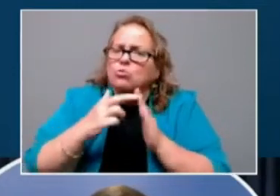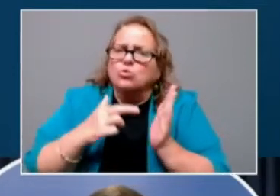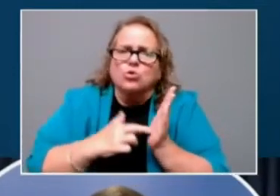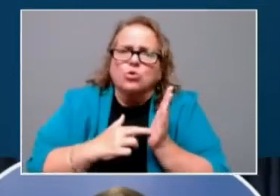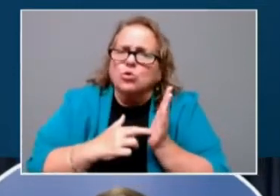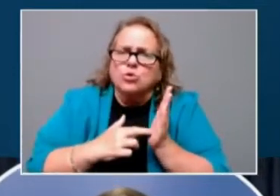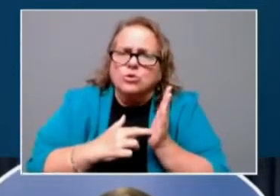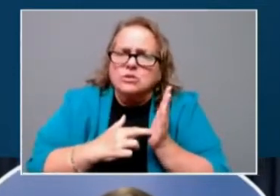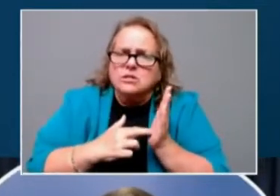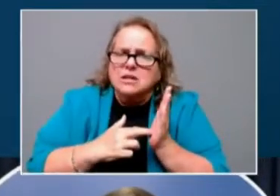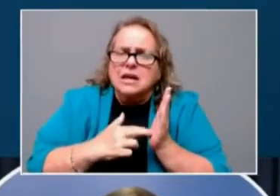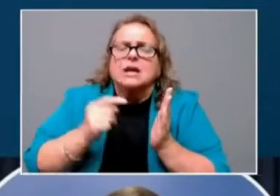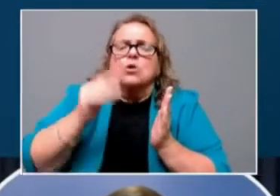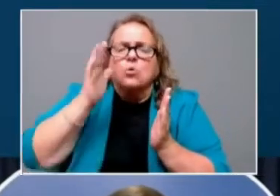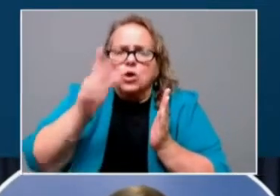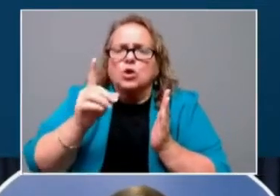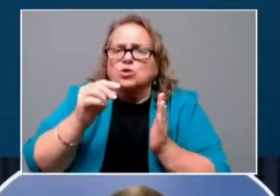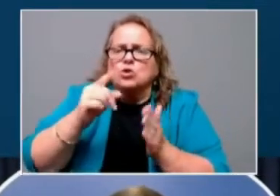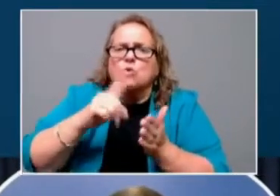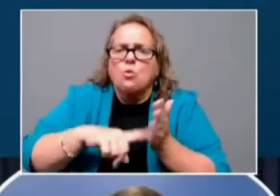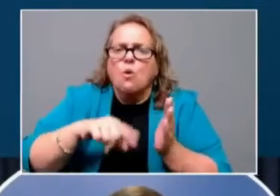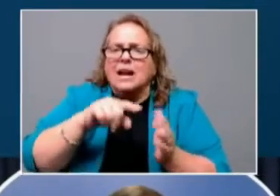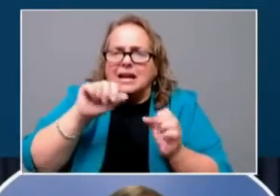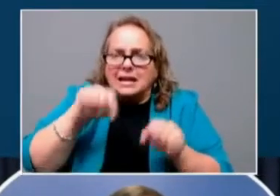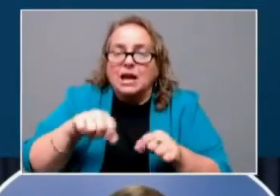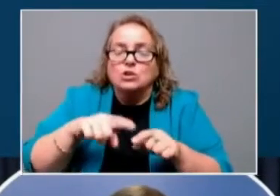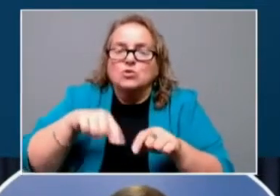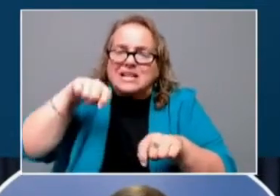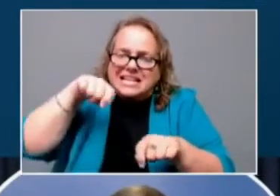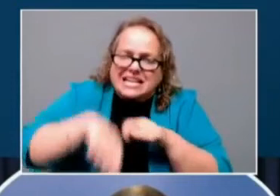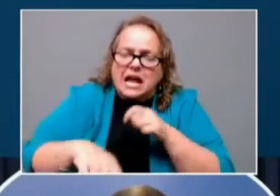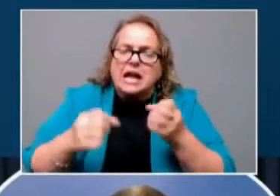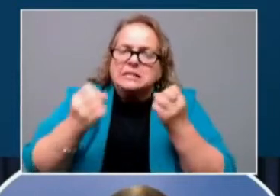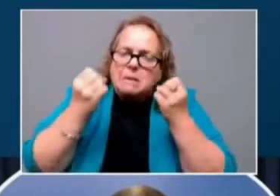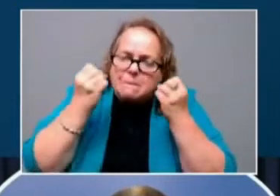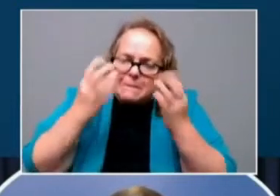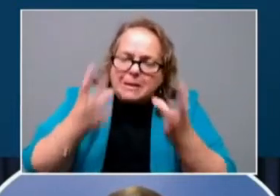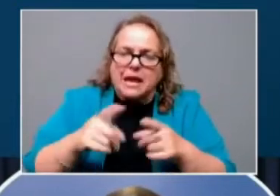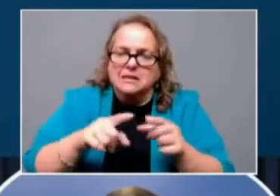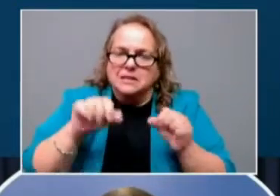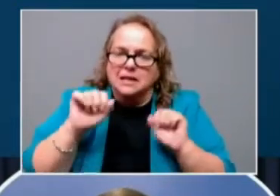of us as it can, which means we have to make good decisions, smart decisions